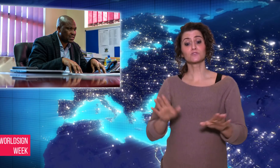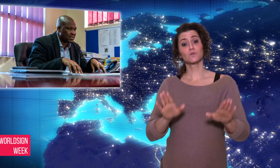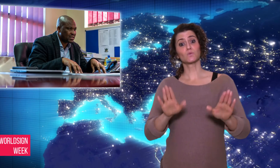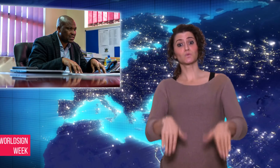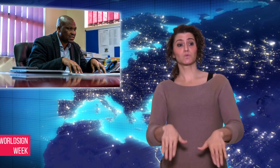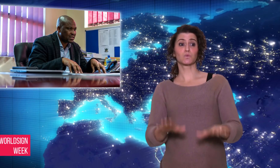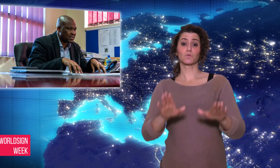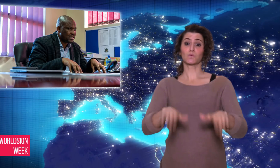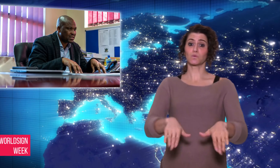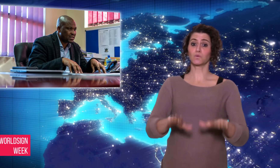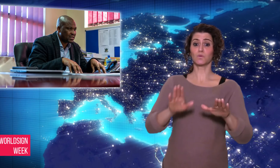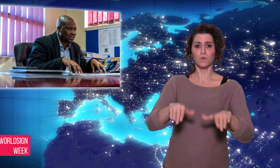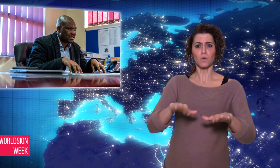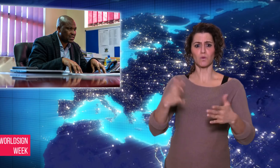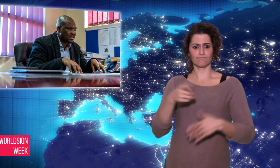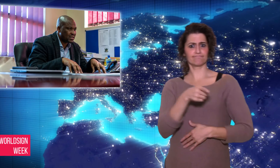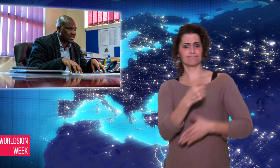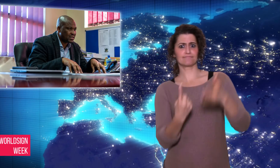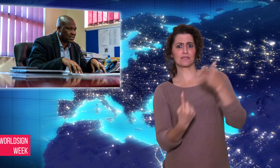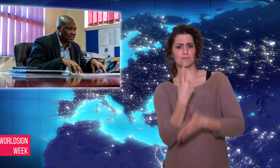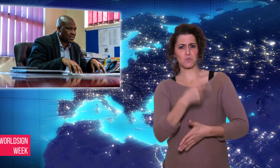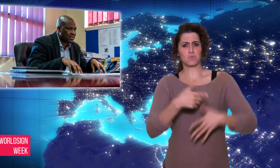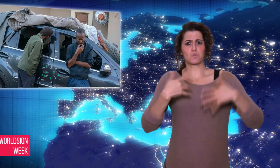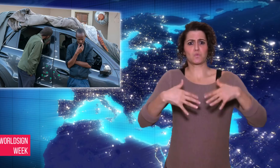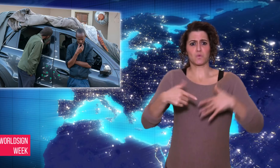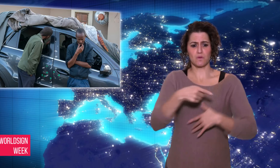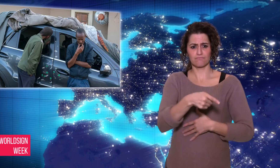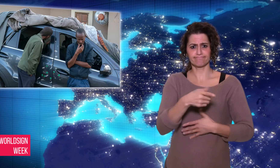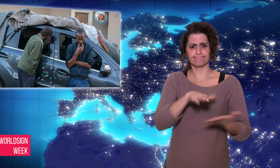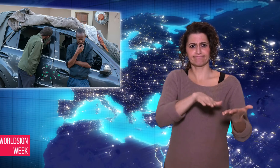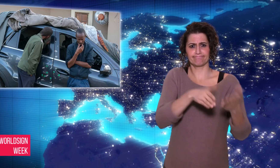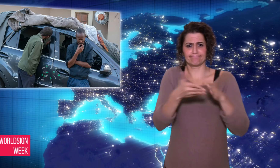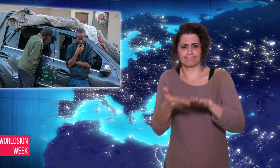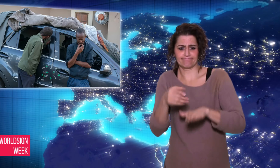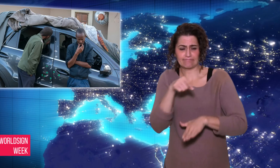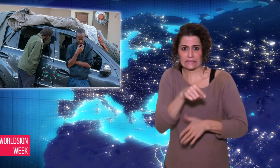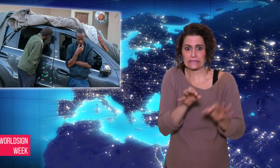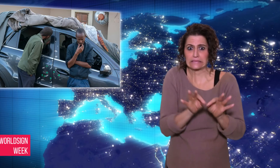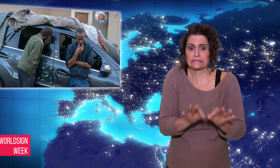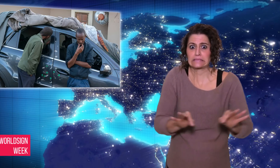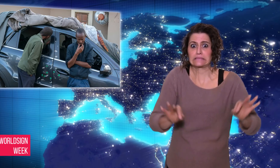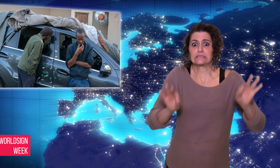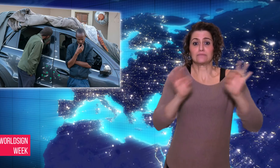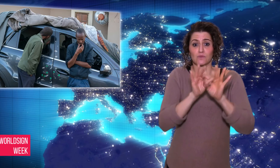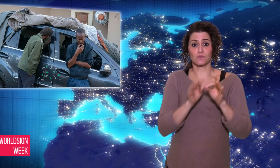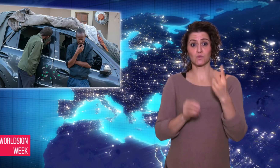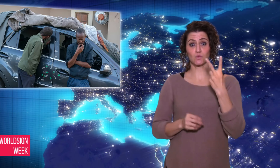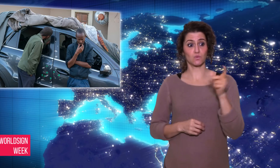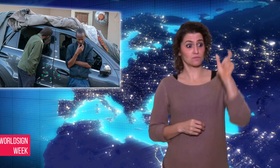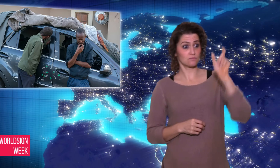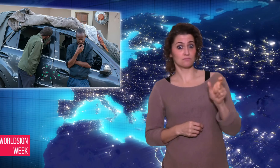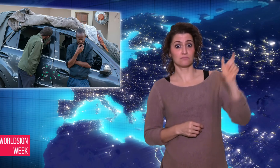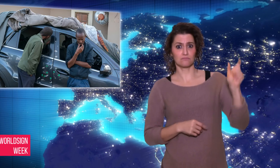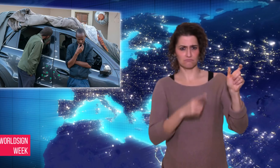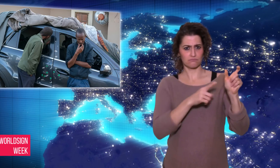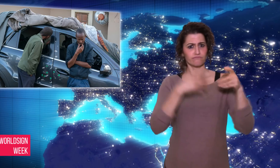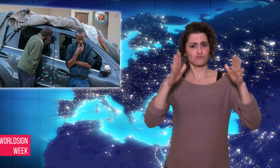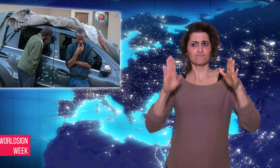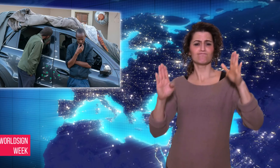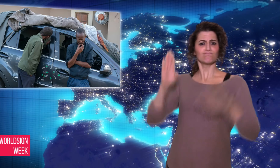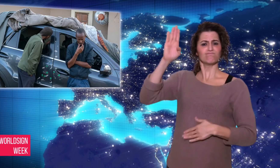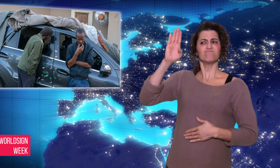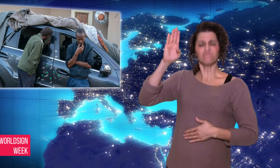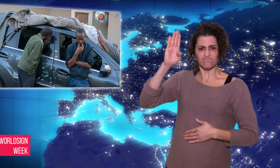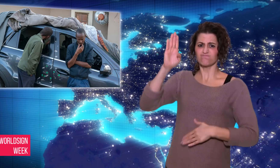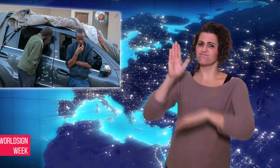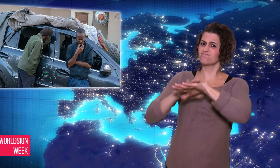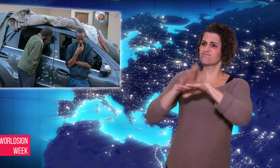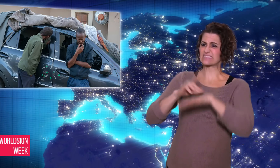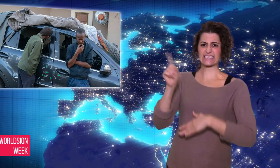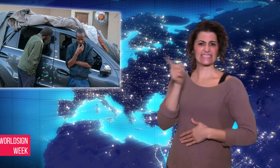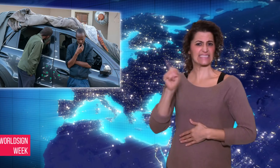case. Members of ANC are carrying